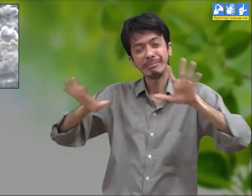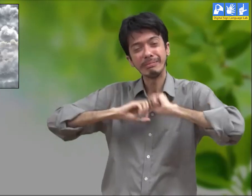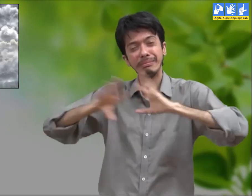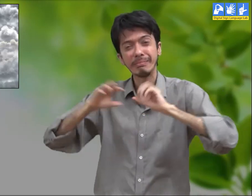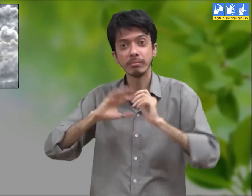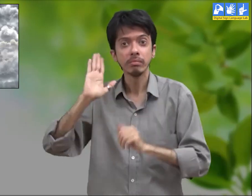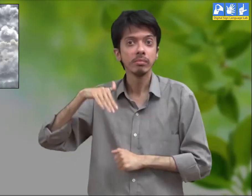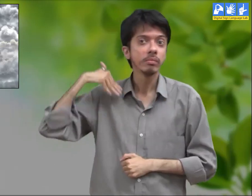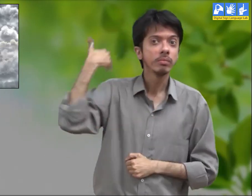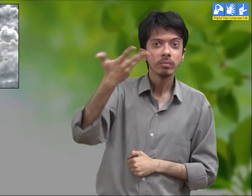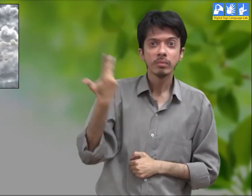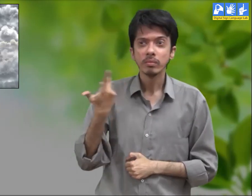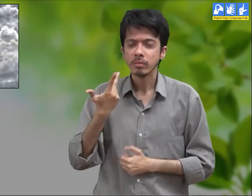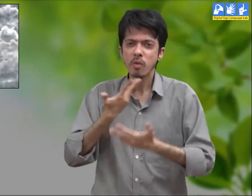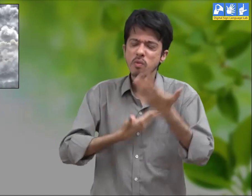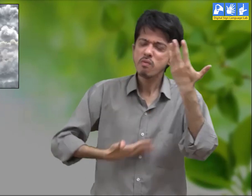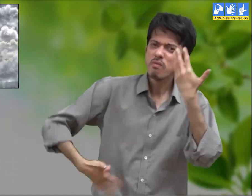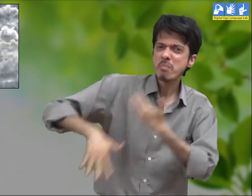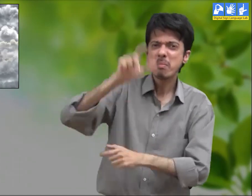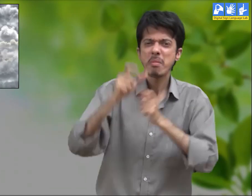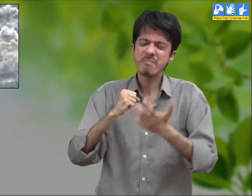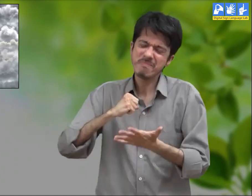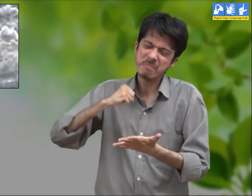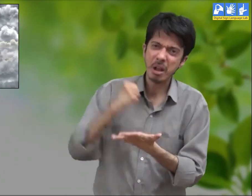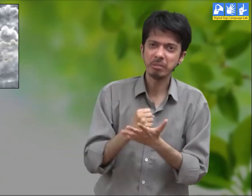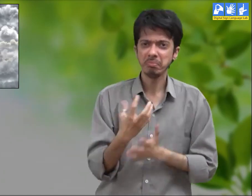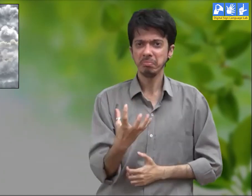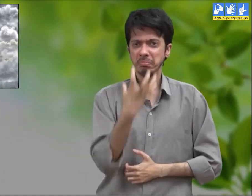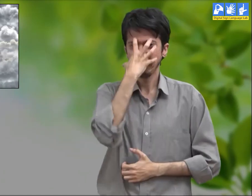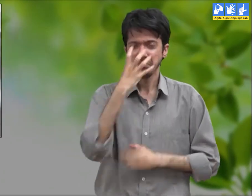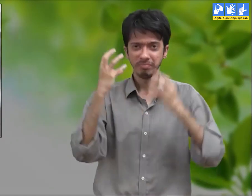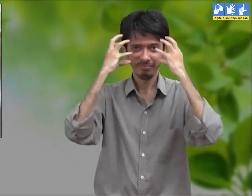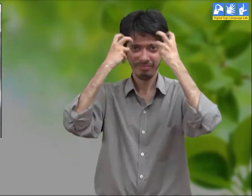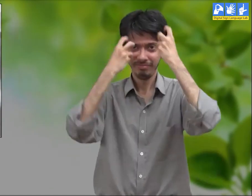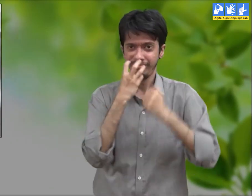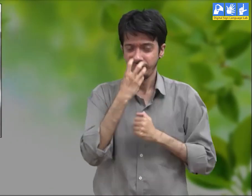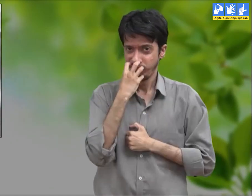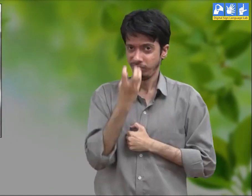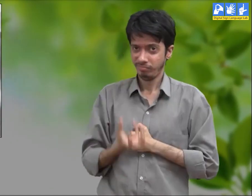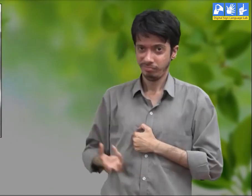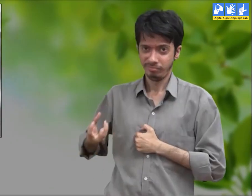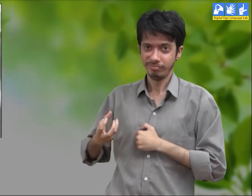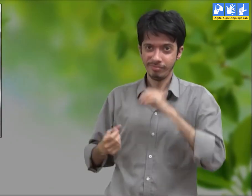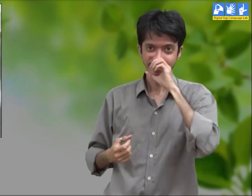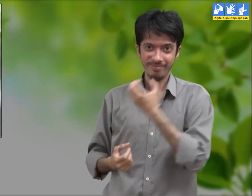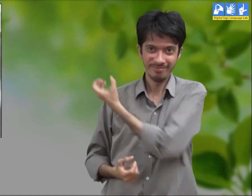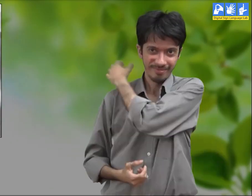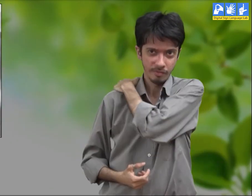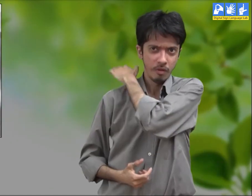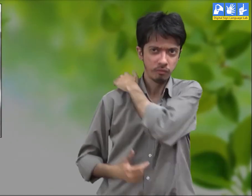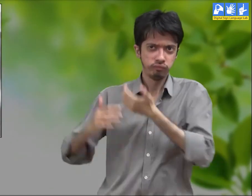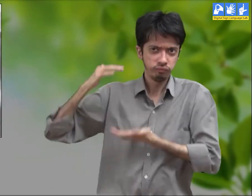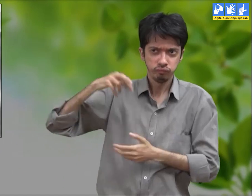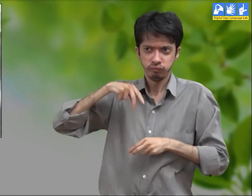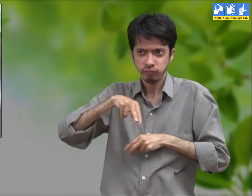unnecessarily then we will face many challenges we will have to carry the oxygen cylinder in back